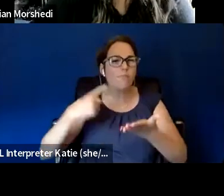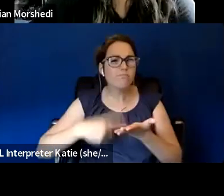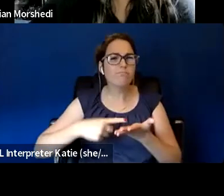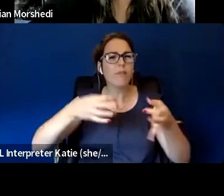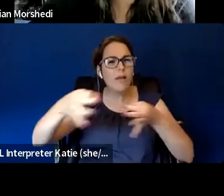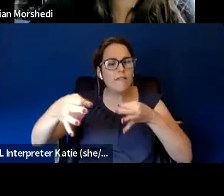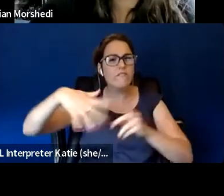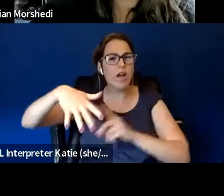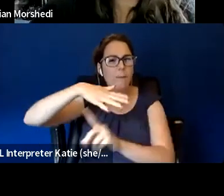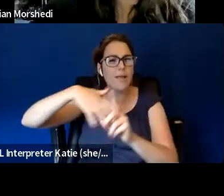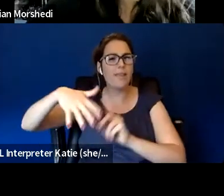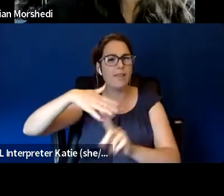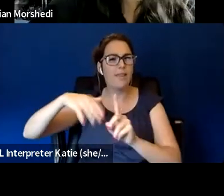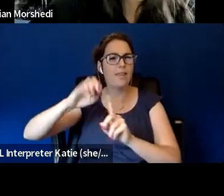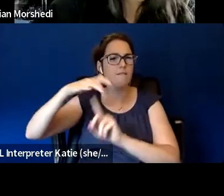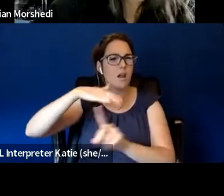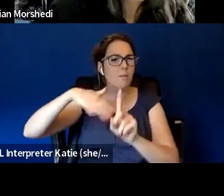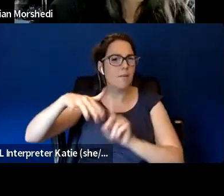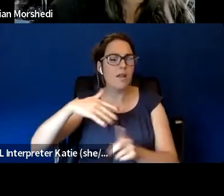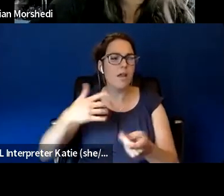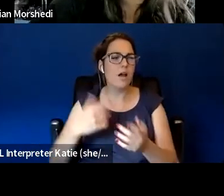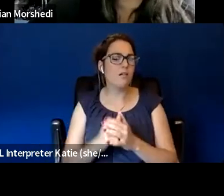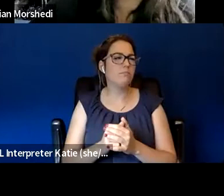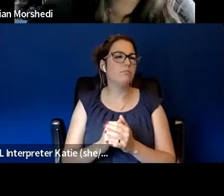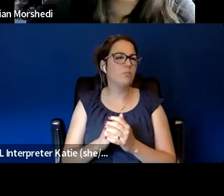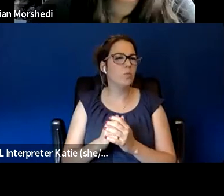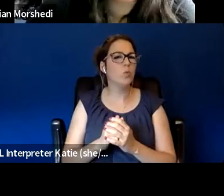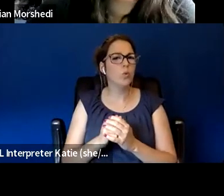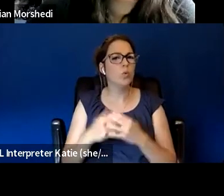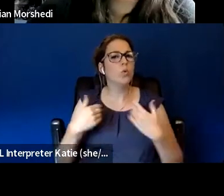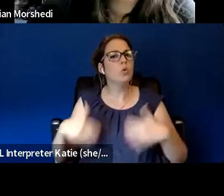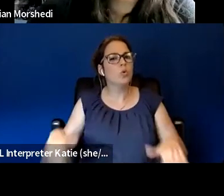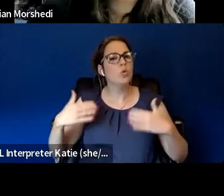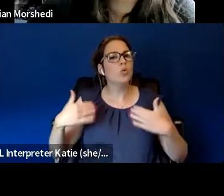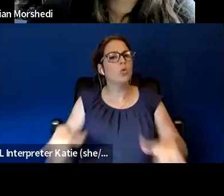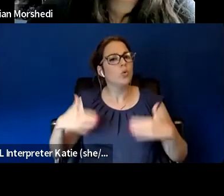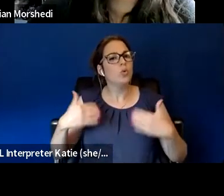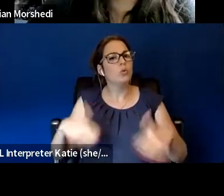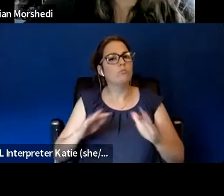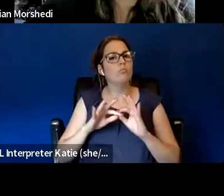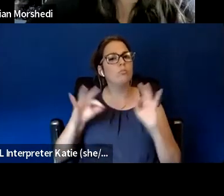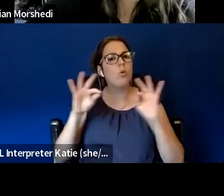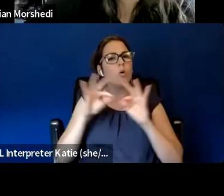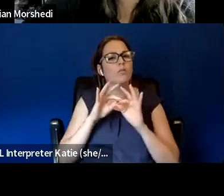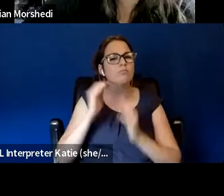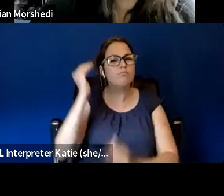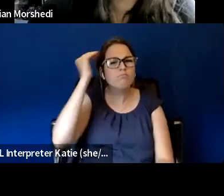and it's really important for that to be on the forefront of our minds